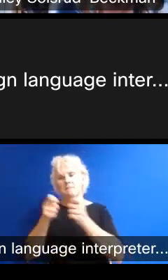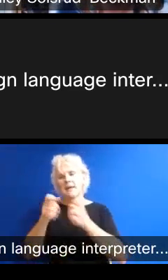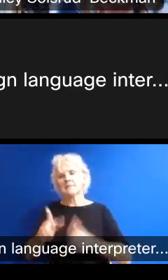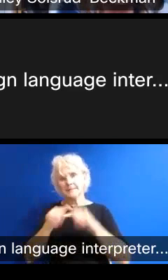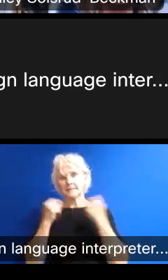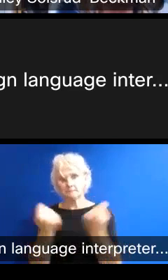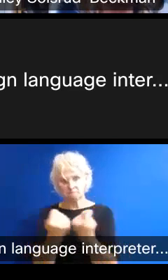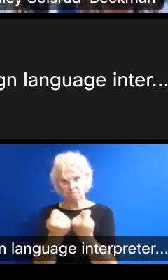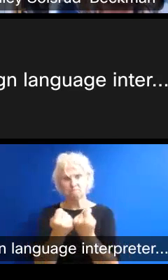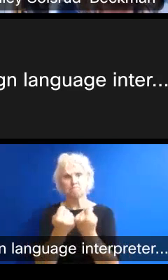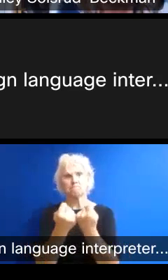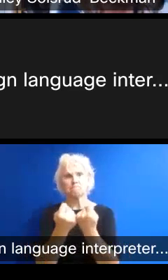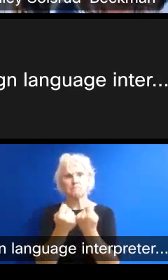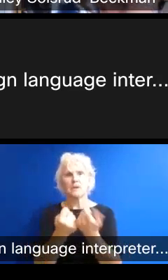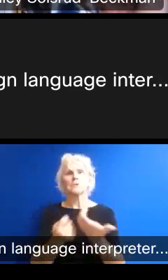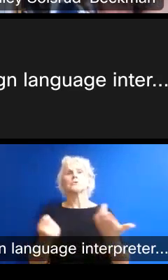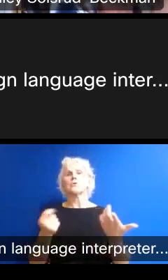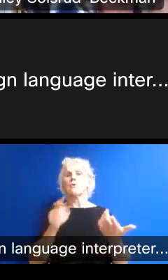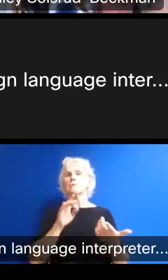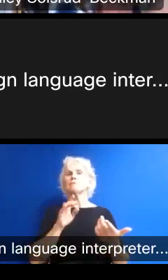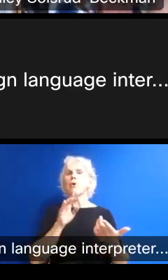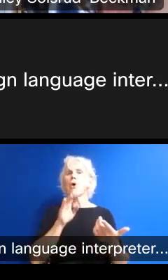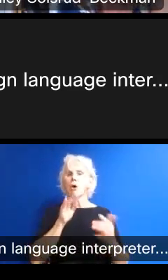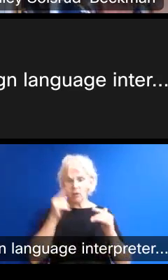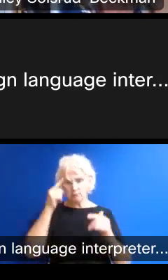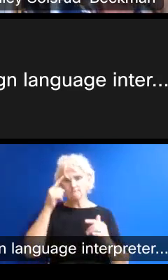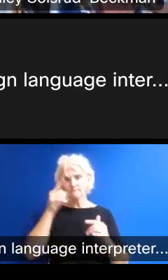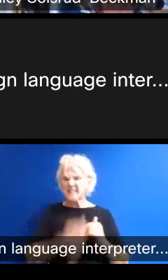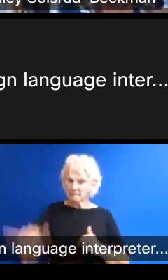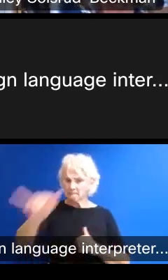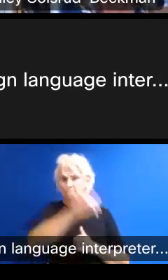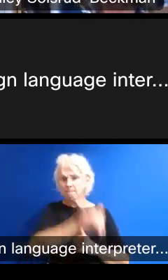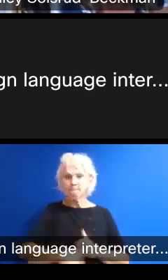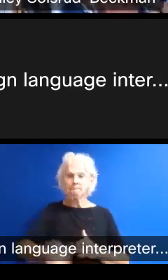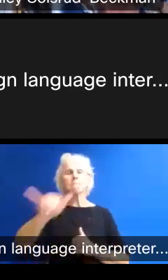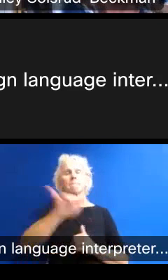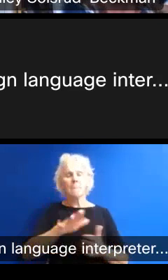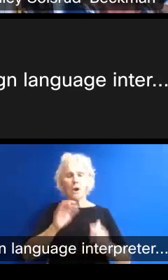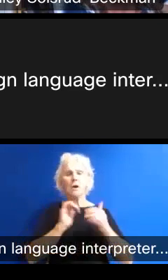are all speaking the same language and you're all coordinating your efforts to help make sure that